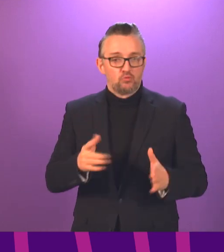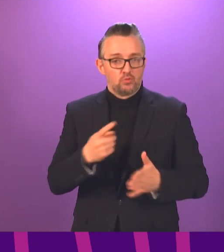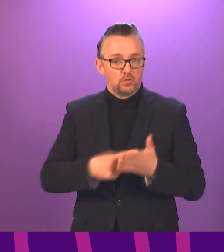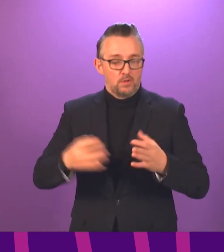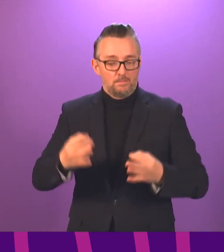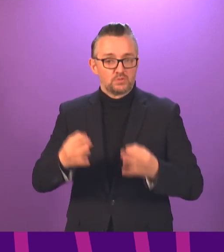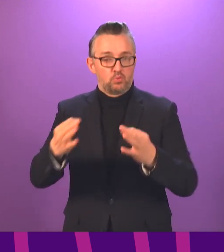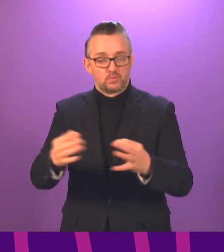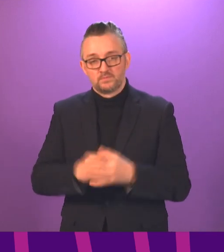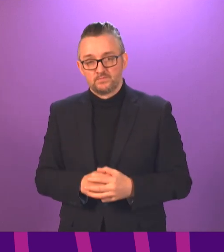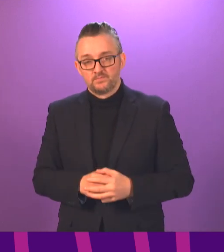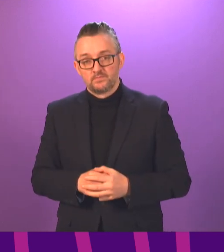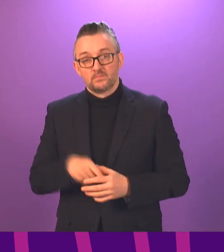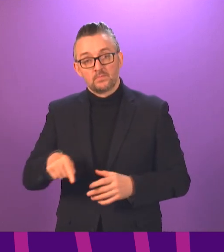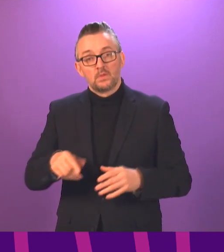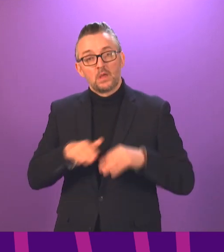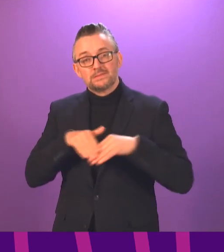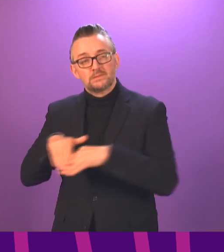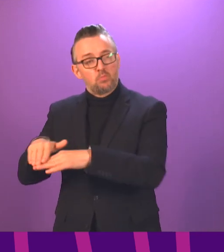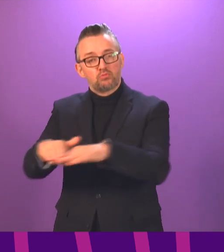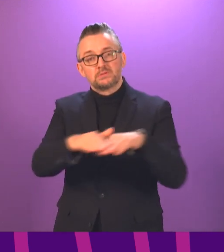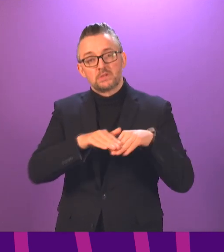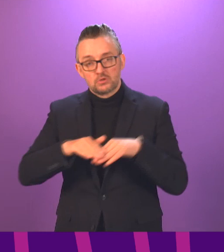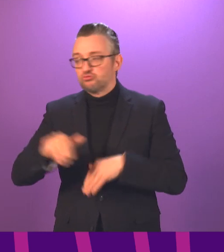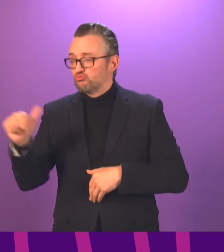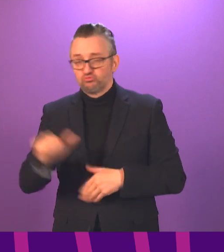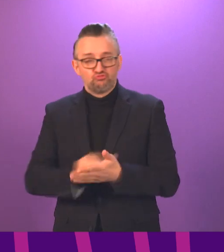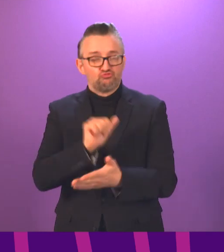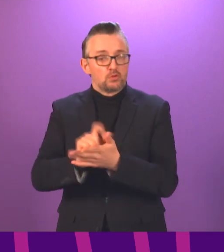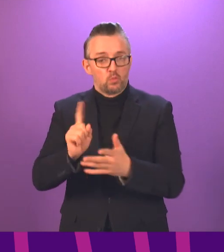It is fundamental for a democracy to hold scheduled elections, provided that it is safe to